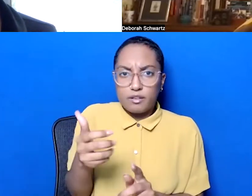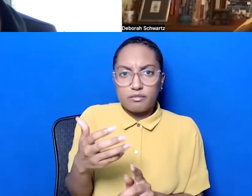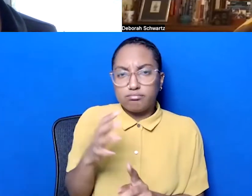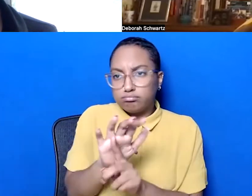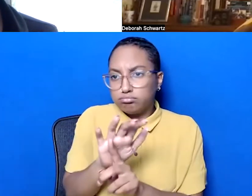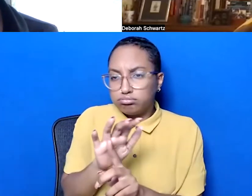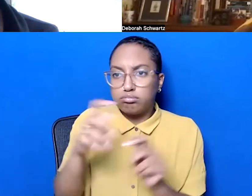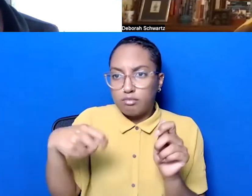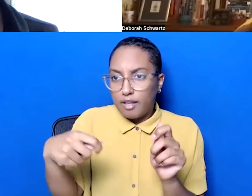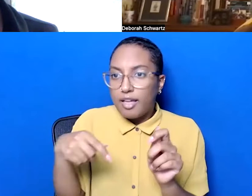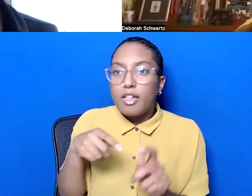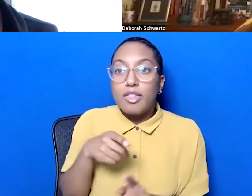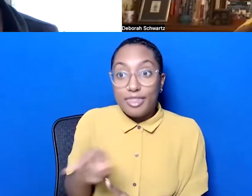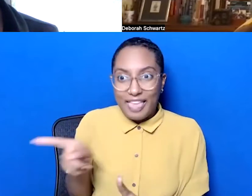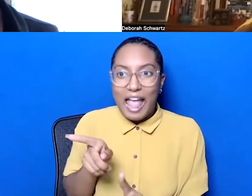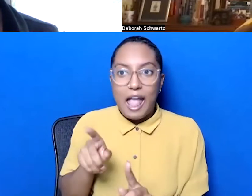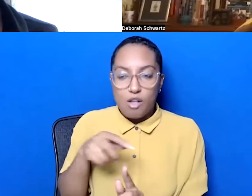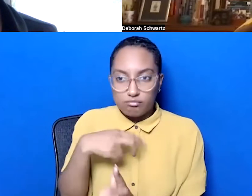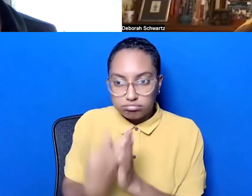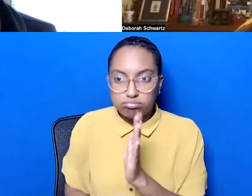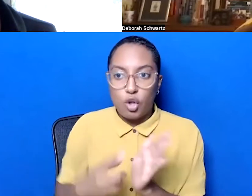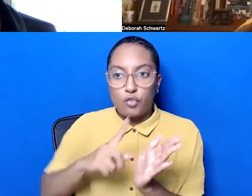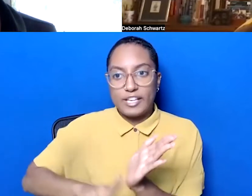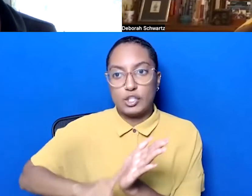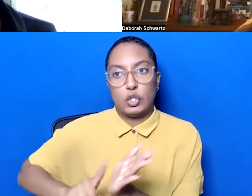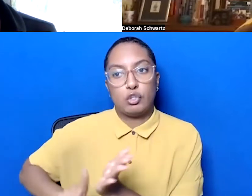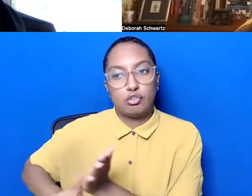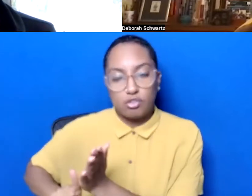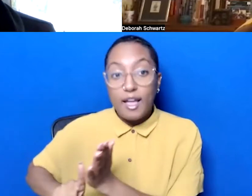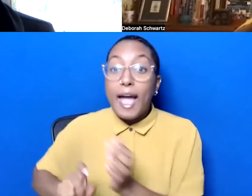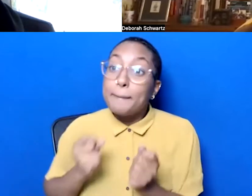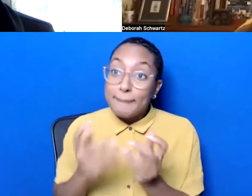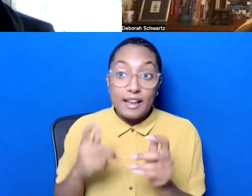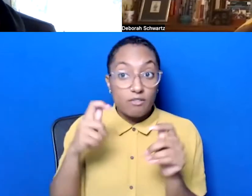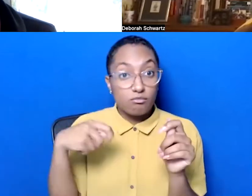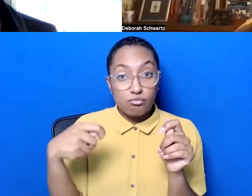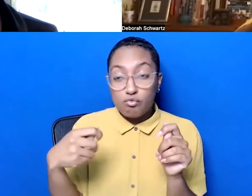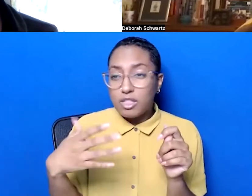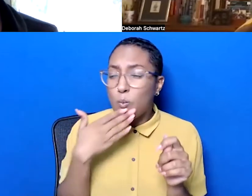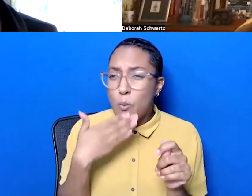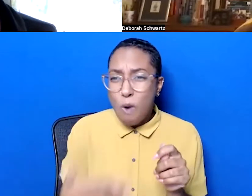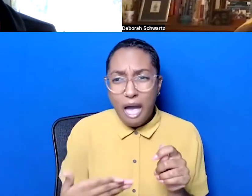and many of those documentaries are so incredibly well-done and I think great sources of information.